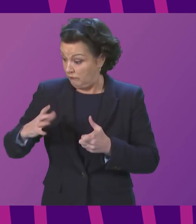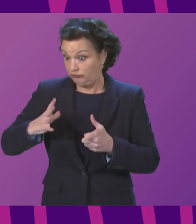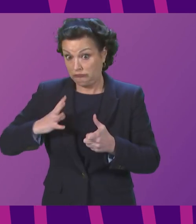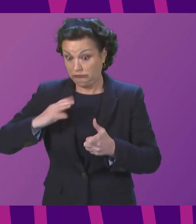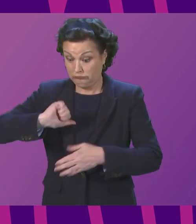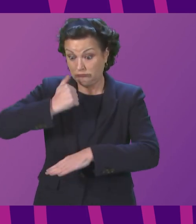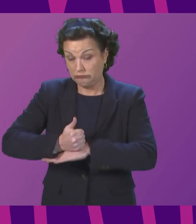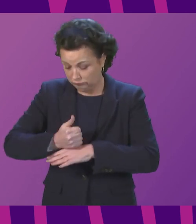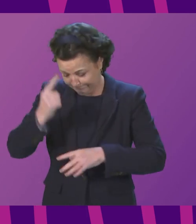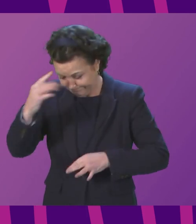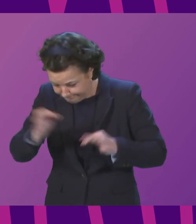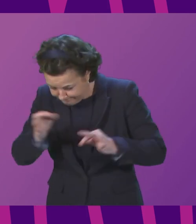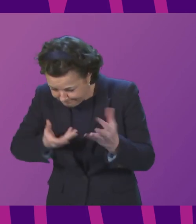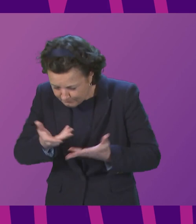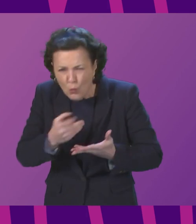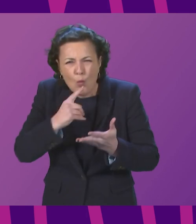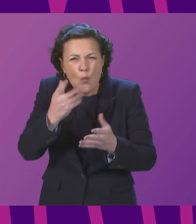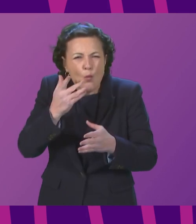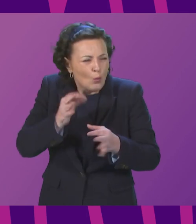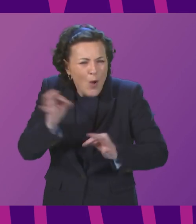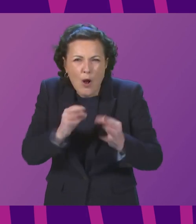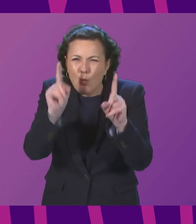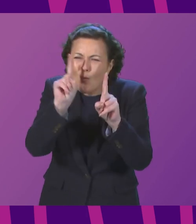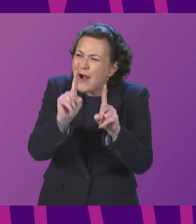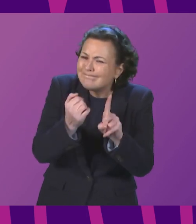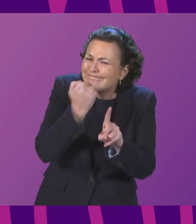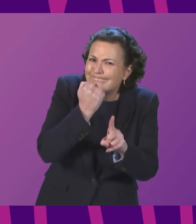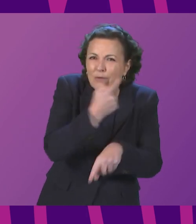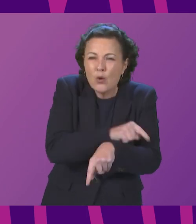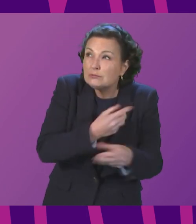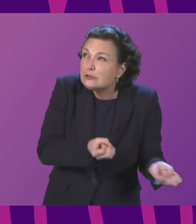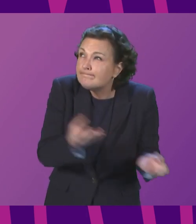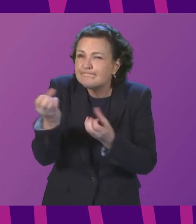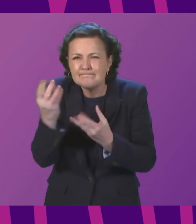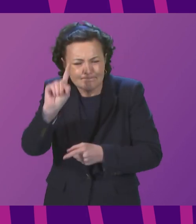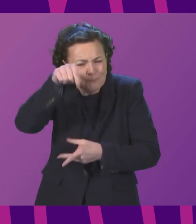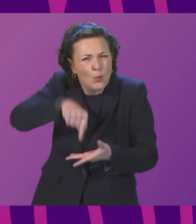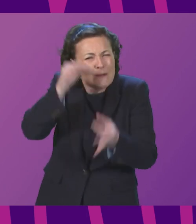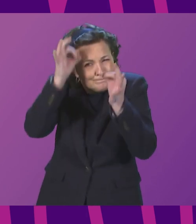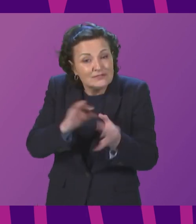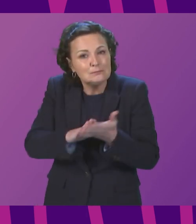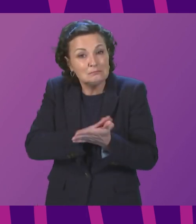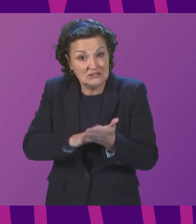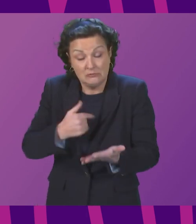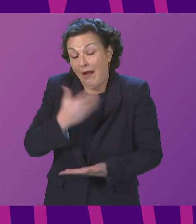headline hospital numbers. I can advise Parliament that the first results from analysis to differentiate